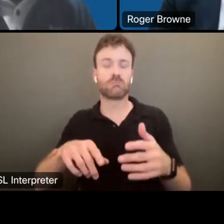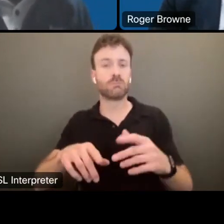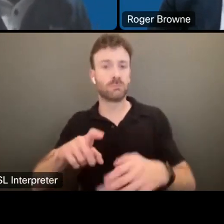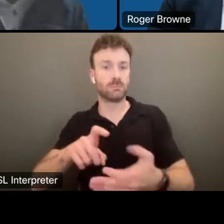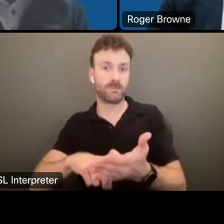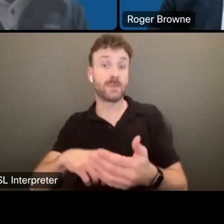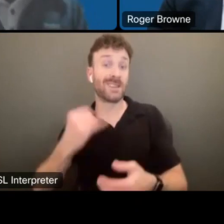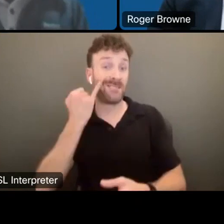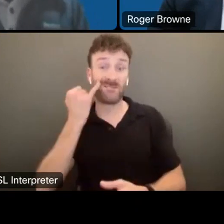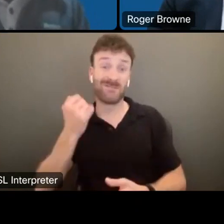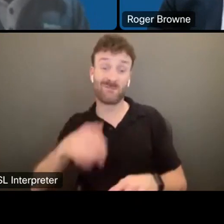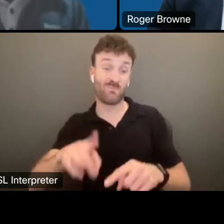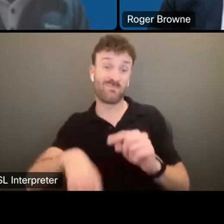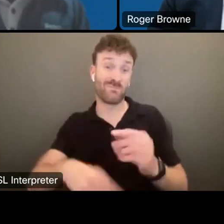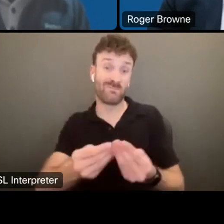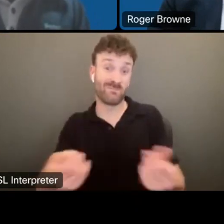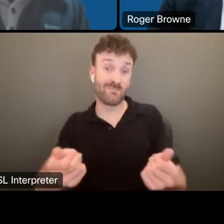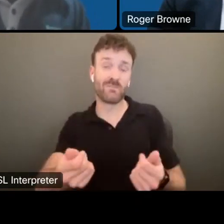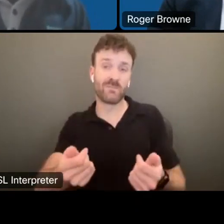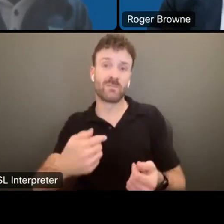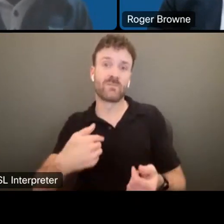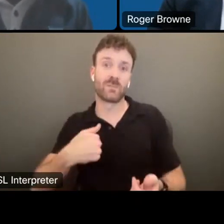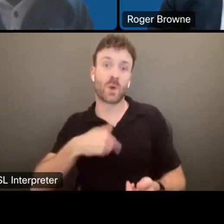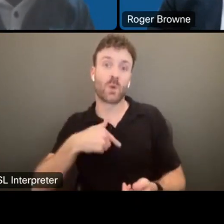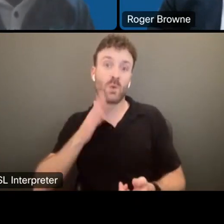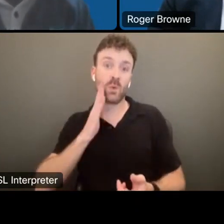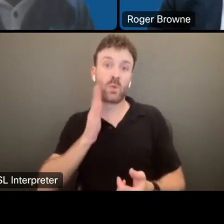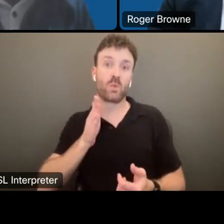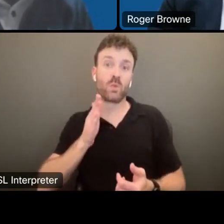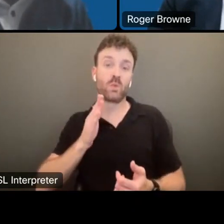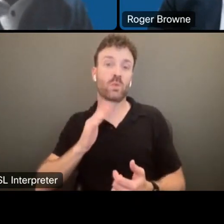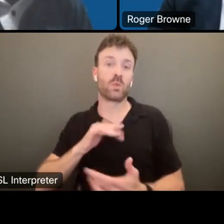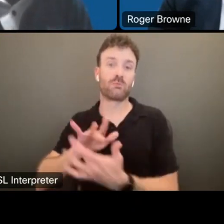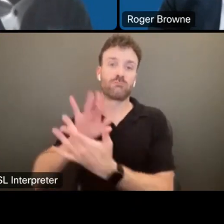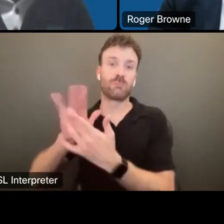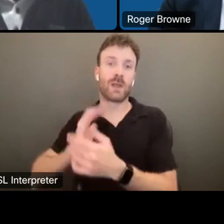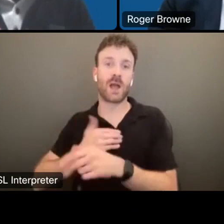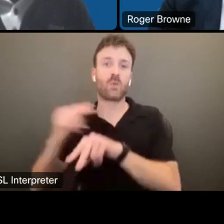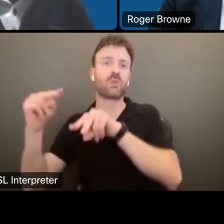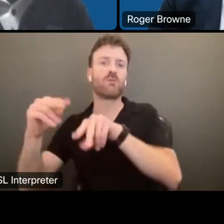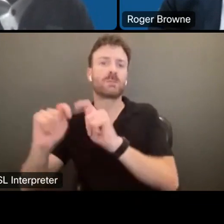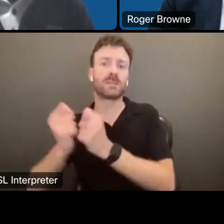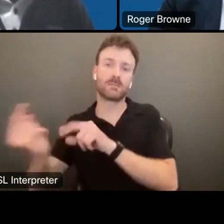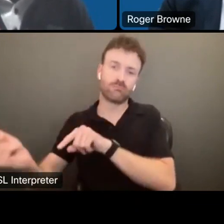can't be corrected we'll reach out to our enforcement teams to attend and then they